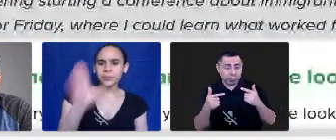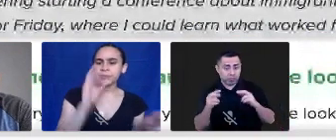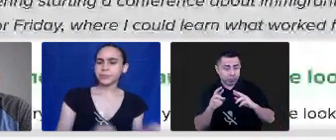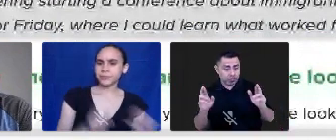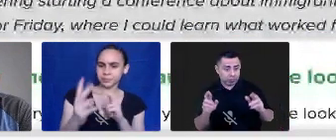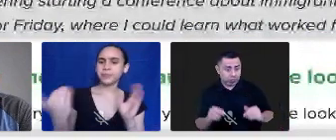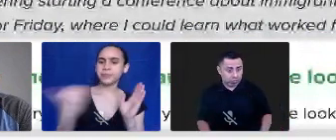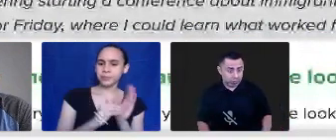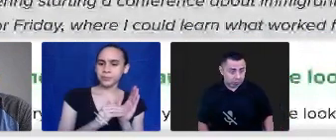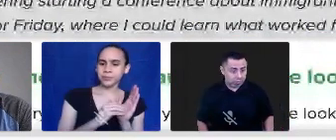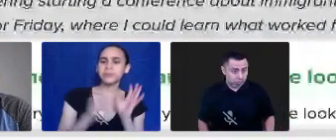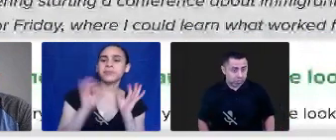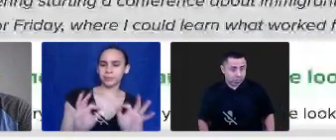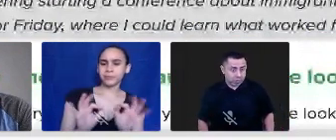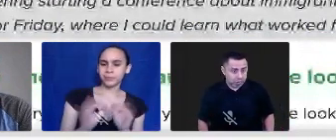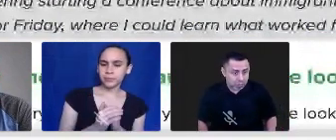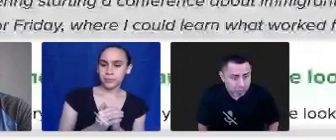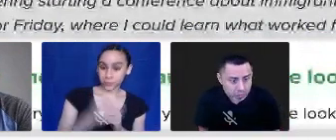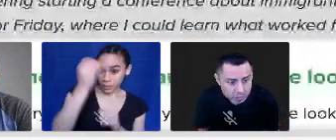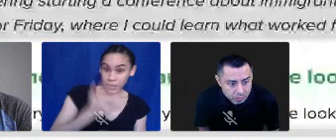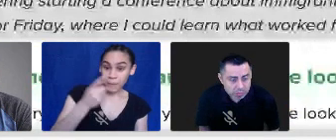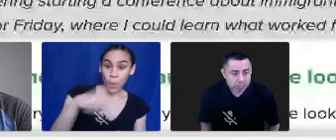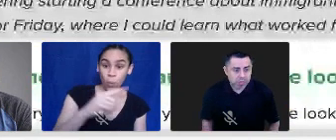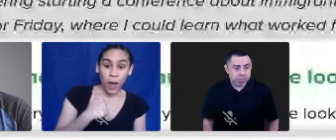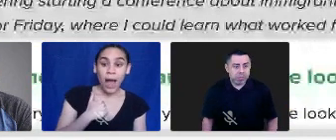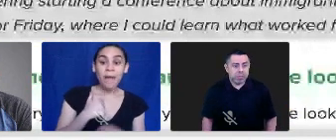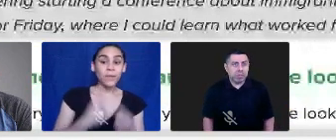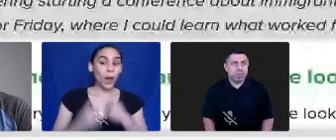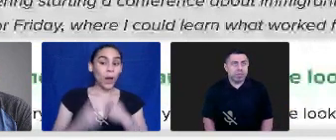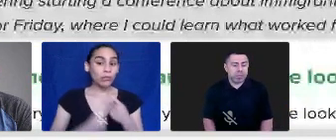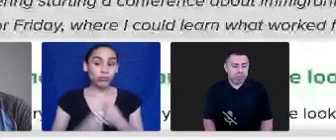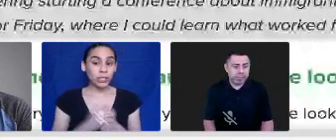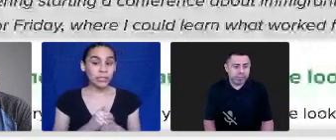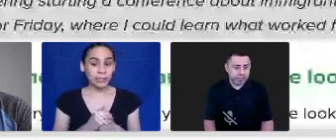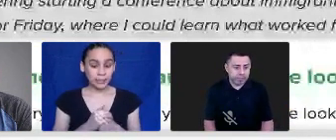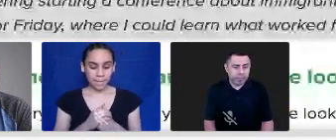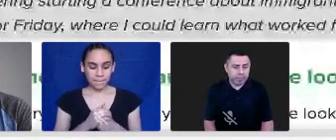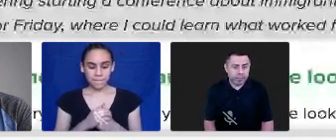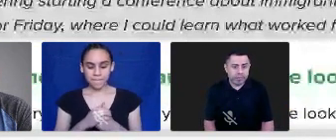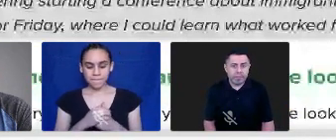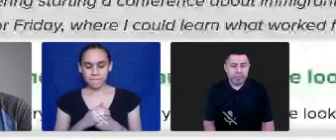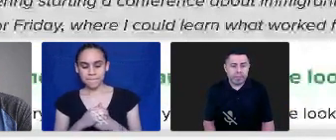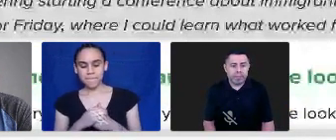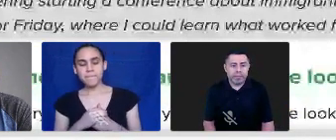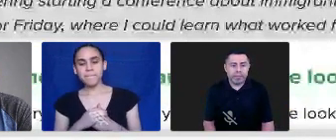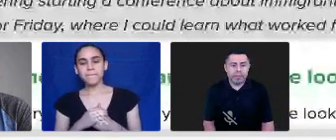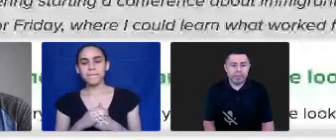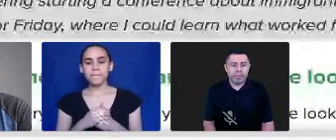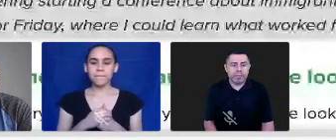work let me know if you all have any questions um but yeah uh how do i turn off my screen sharing